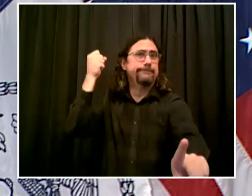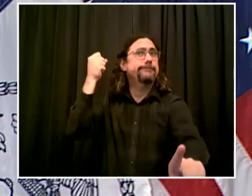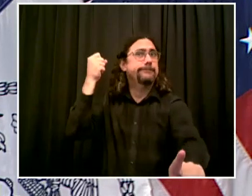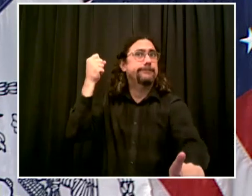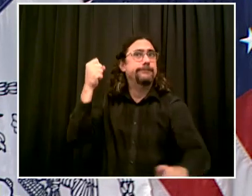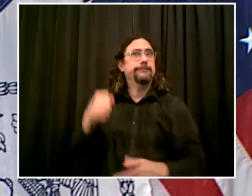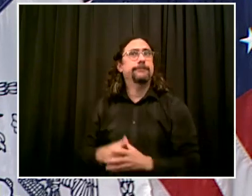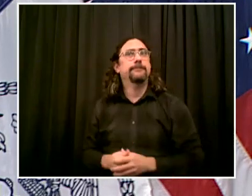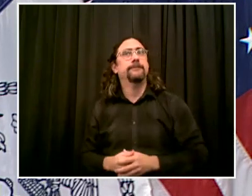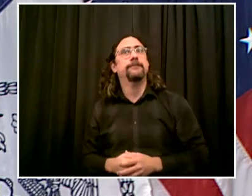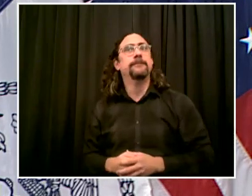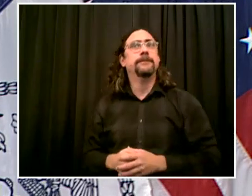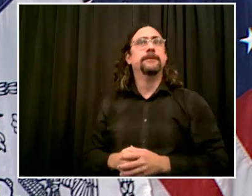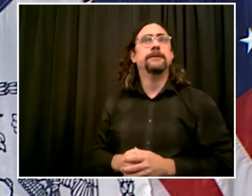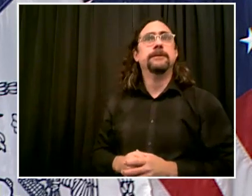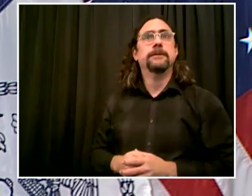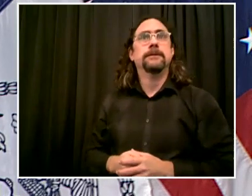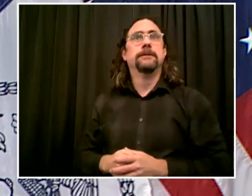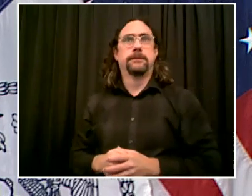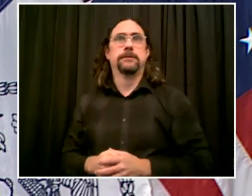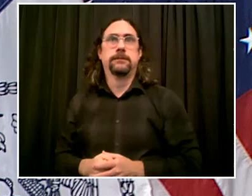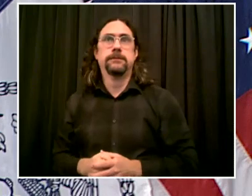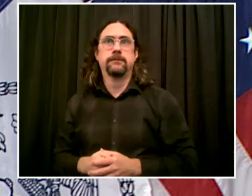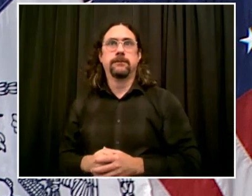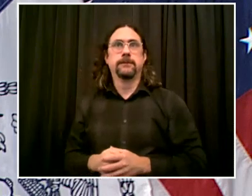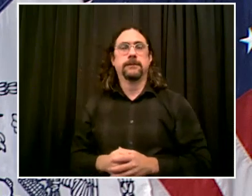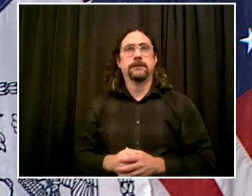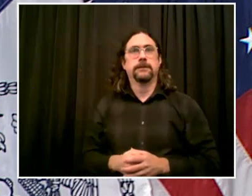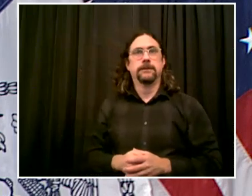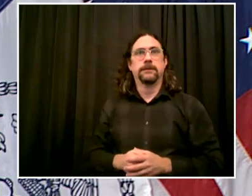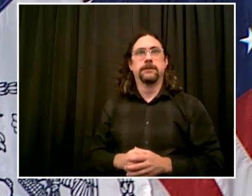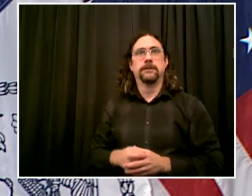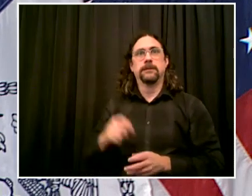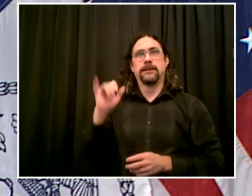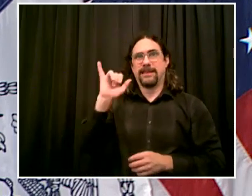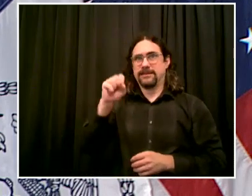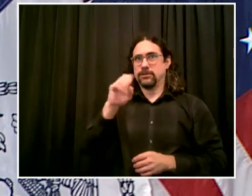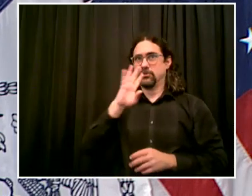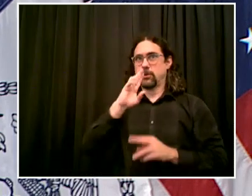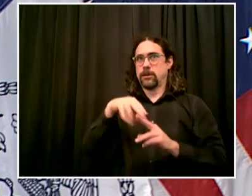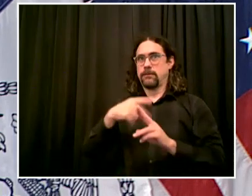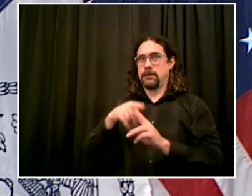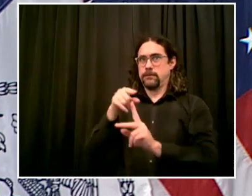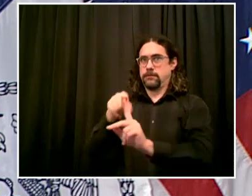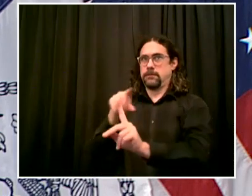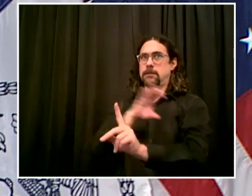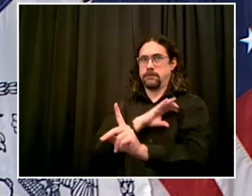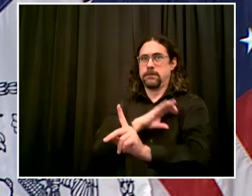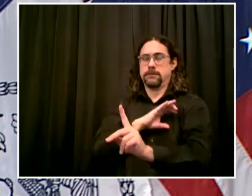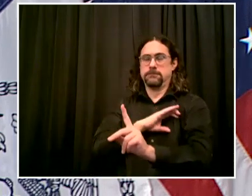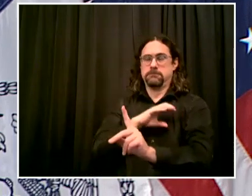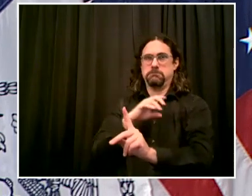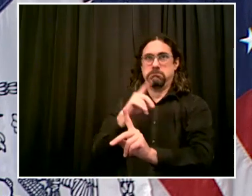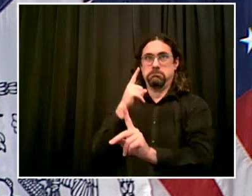THE LINE OF DUTY OR THEY ARE RUSHING TO A JOB, THAT IS ONE THING. BUIT F ATHT S I BOAUCT IVIAILN USE, THAT DOES NOT MAKE SENSE. LET ME GET MORE ON THAT AND WE